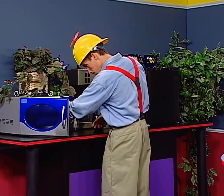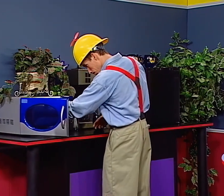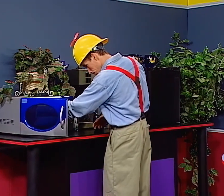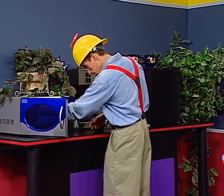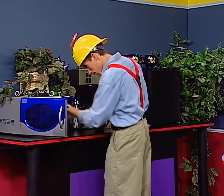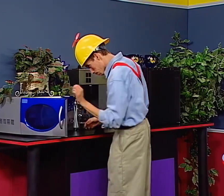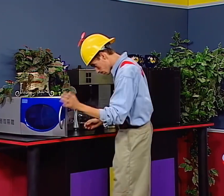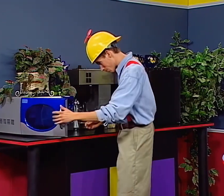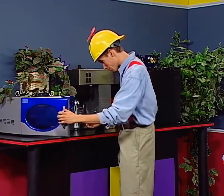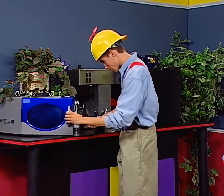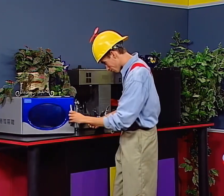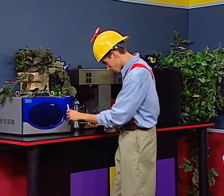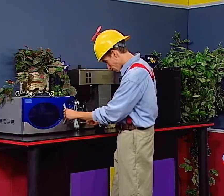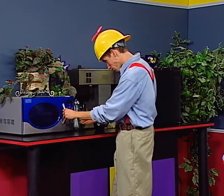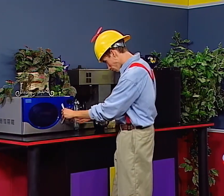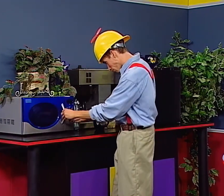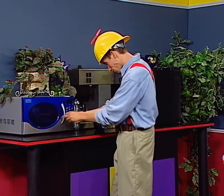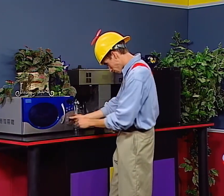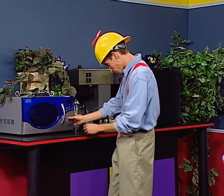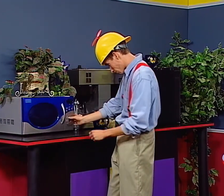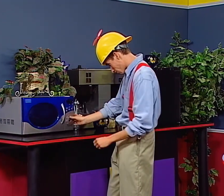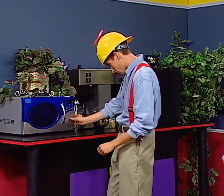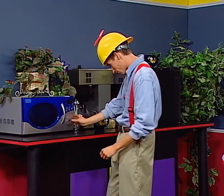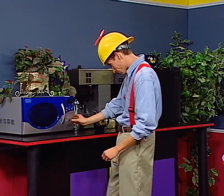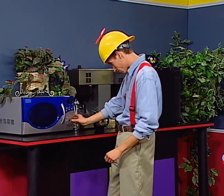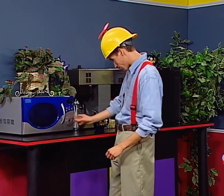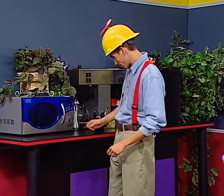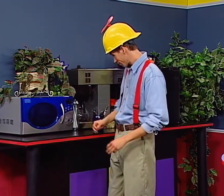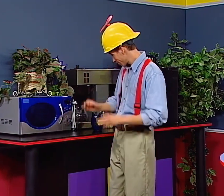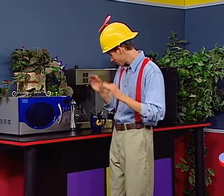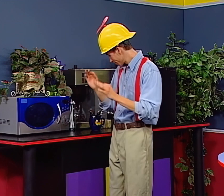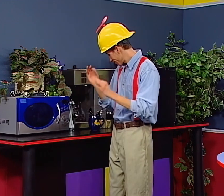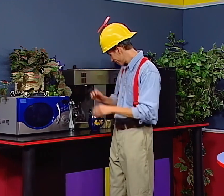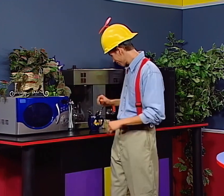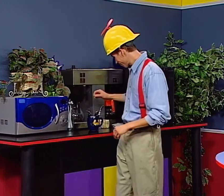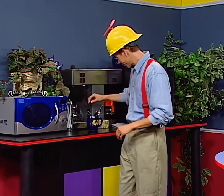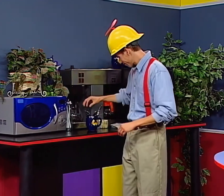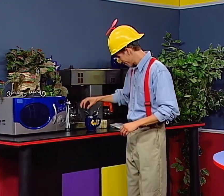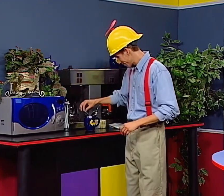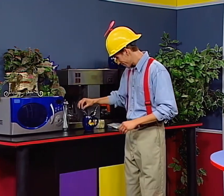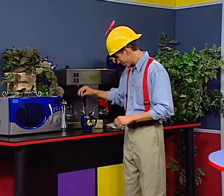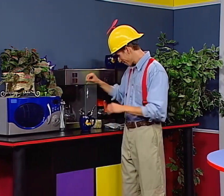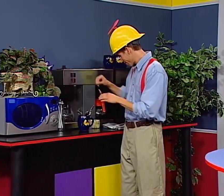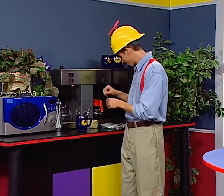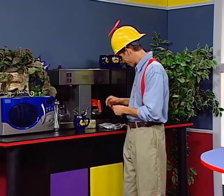HMM. (BEEP, BEEP) PERFECT.